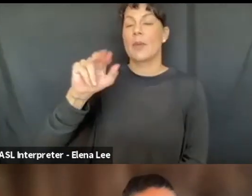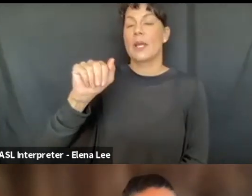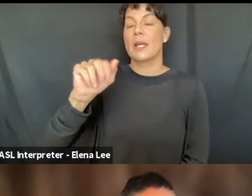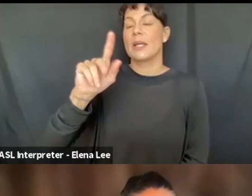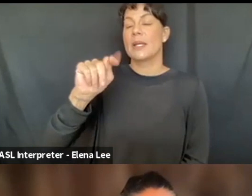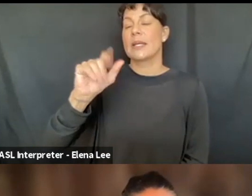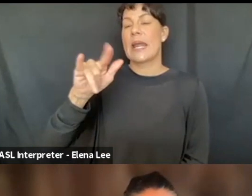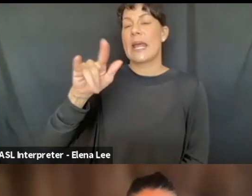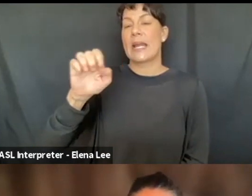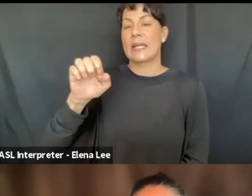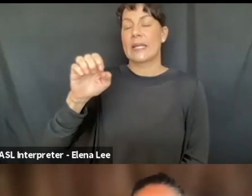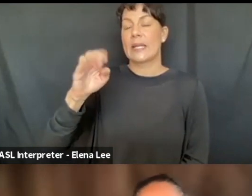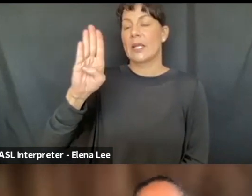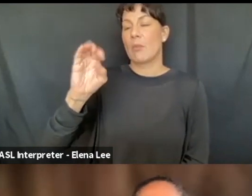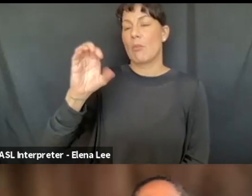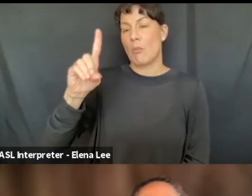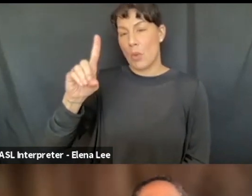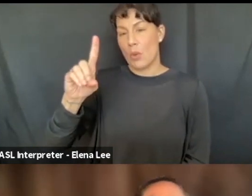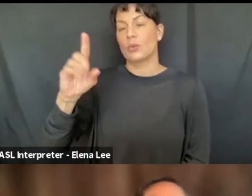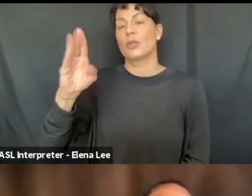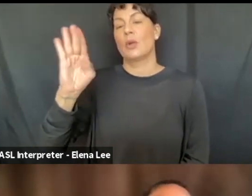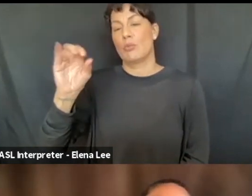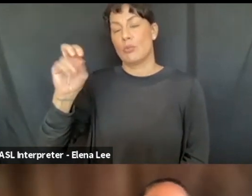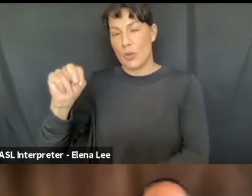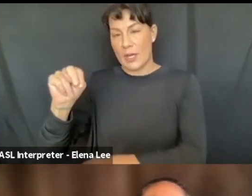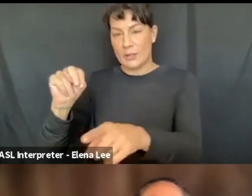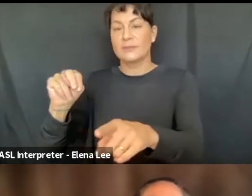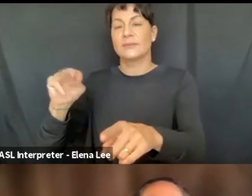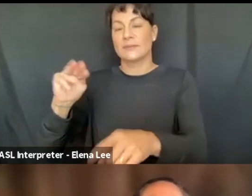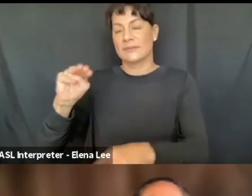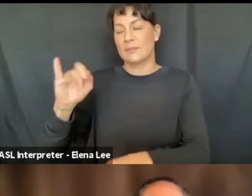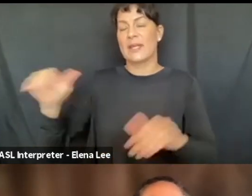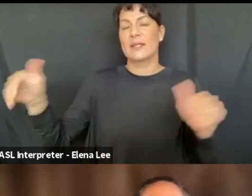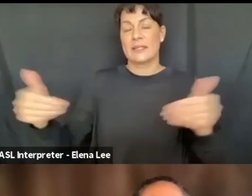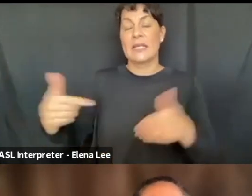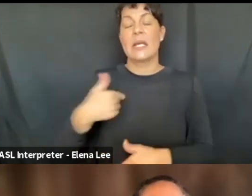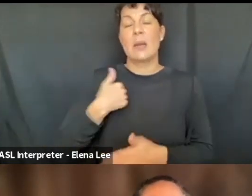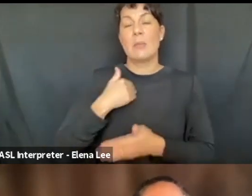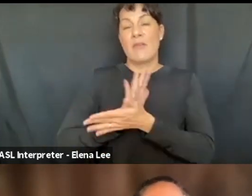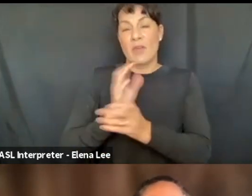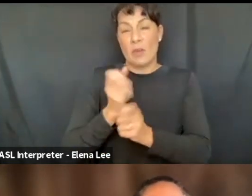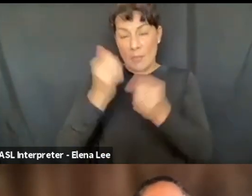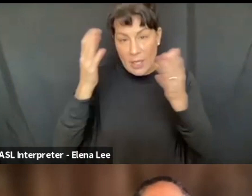as Maggie introed me earlier, I am a filmmaker, a professor, I'm a member